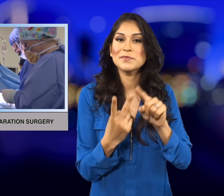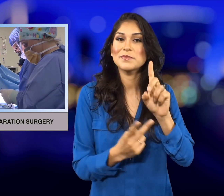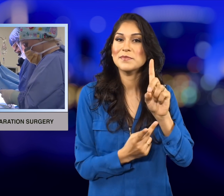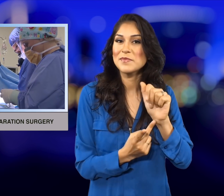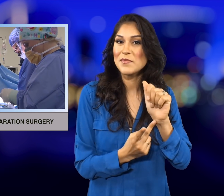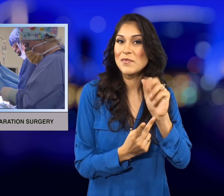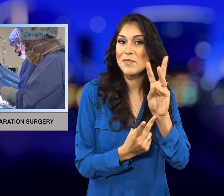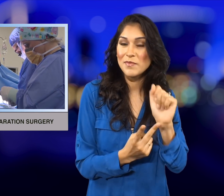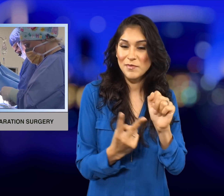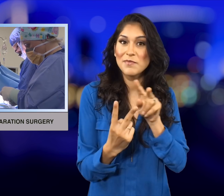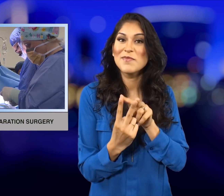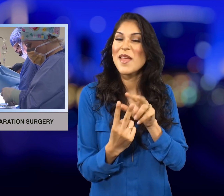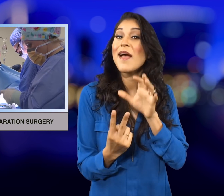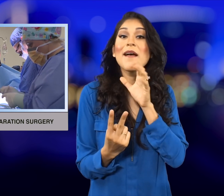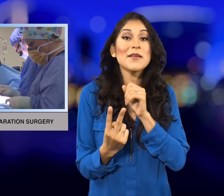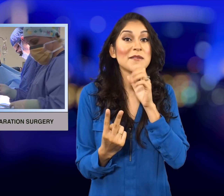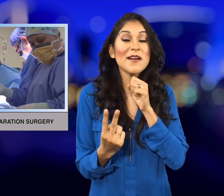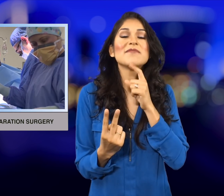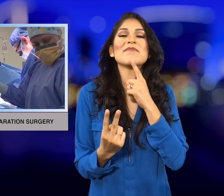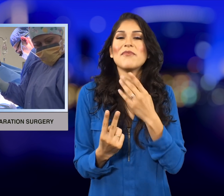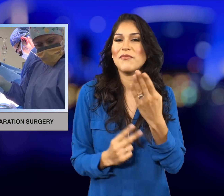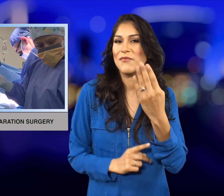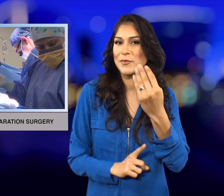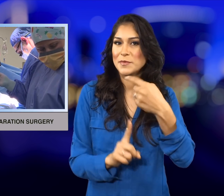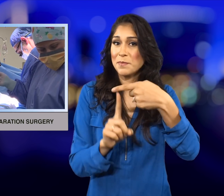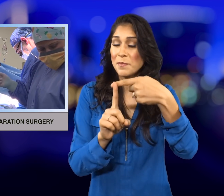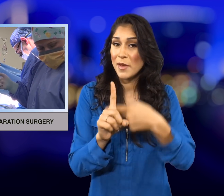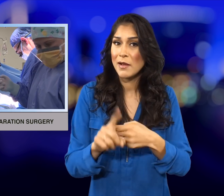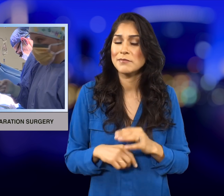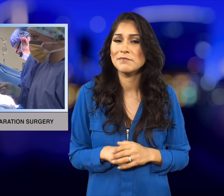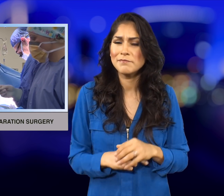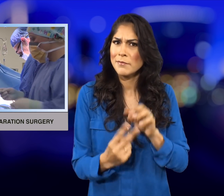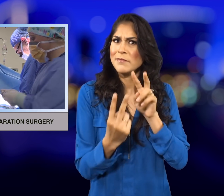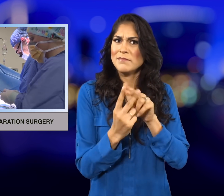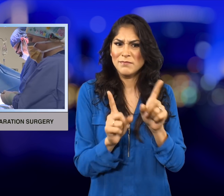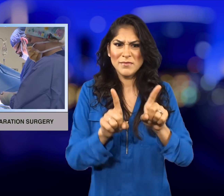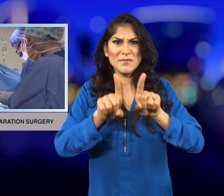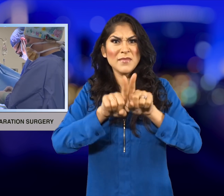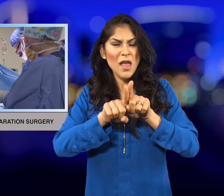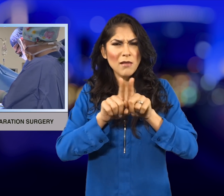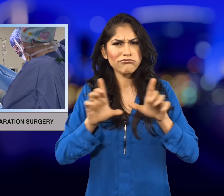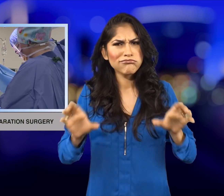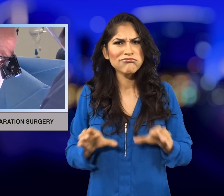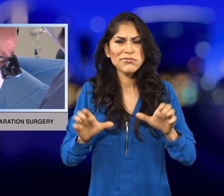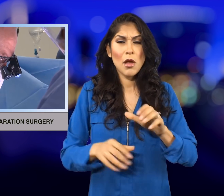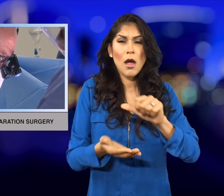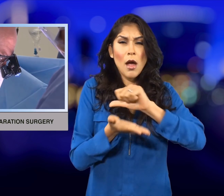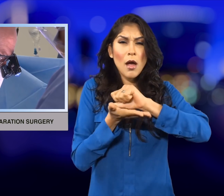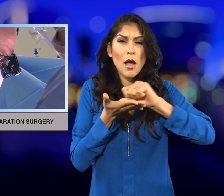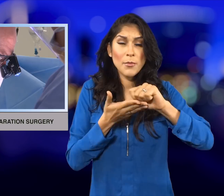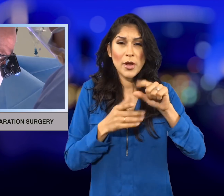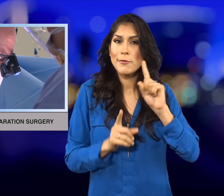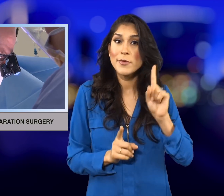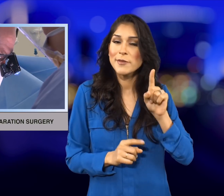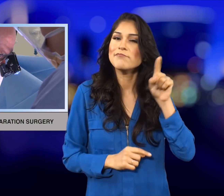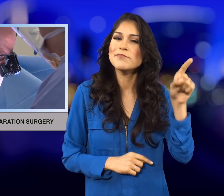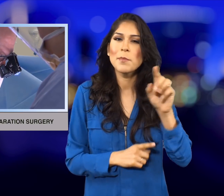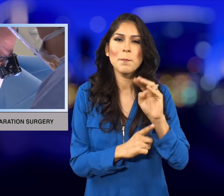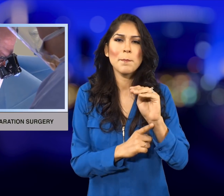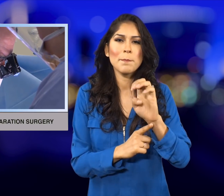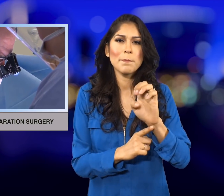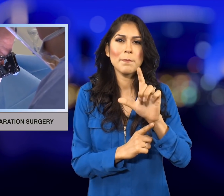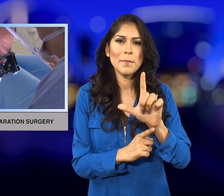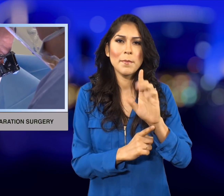operation at Melbourne's Royal Children's Hospital.